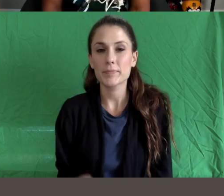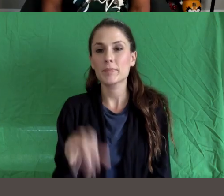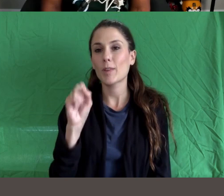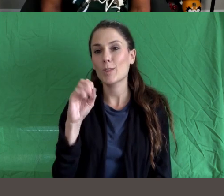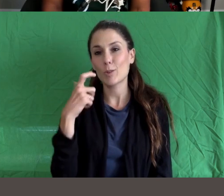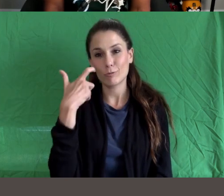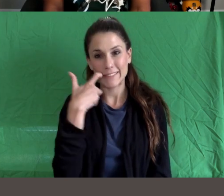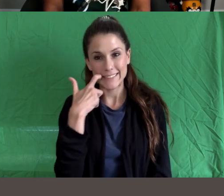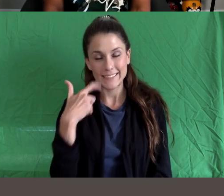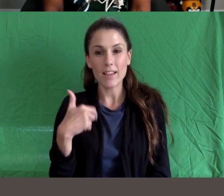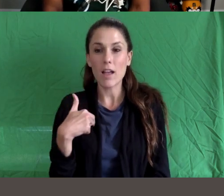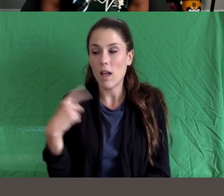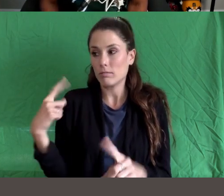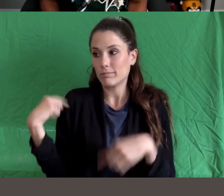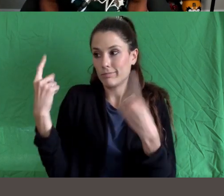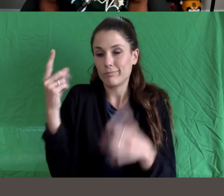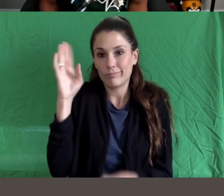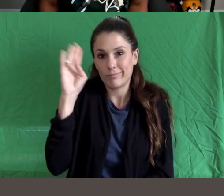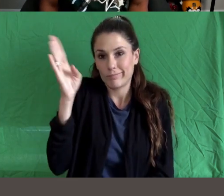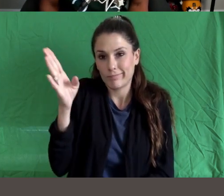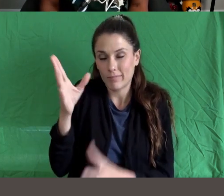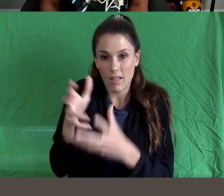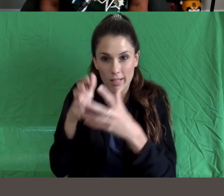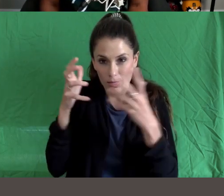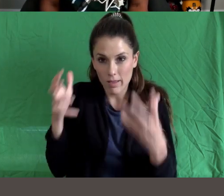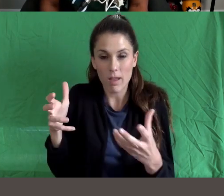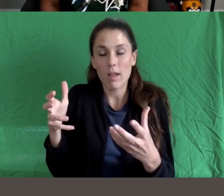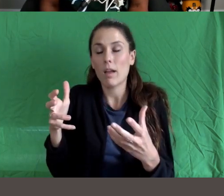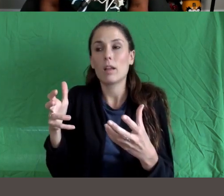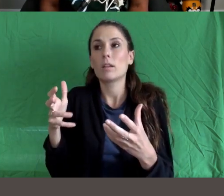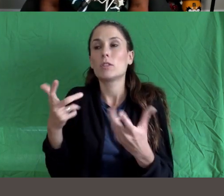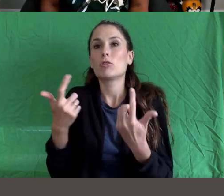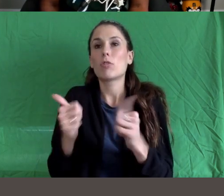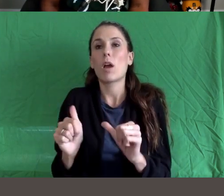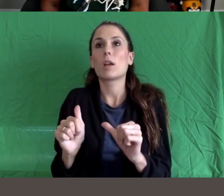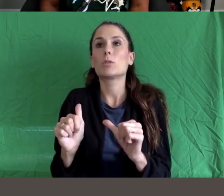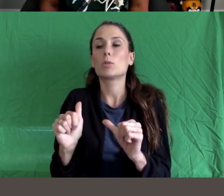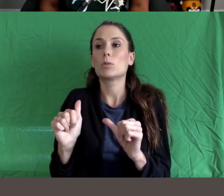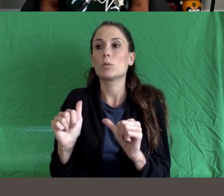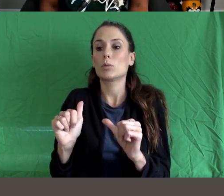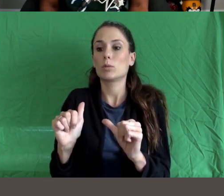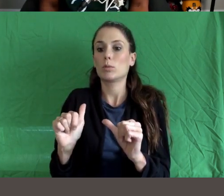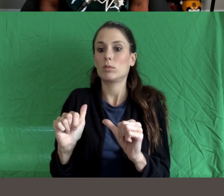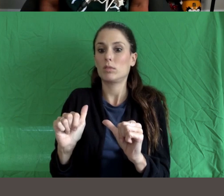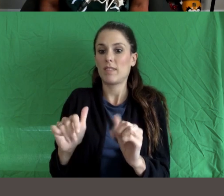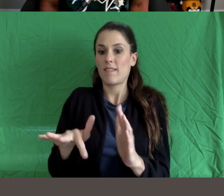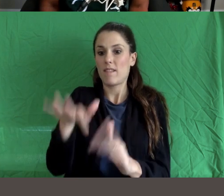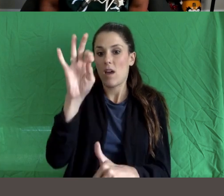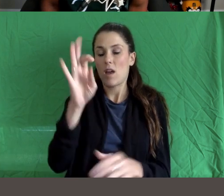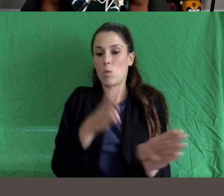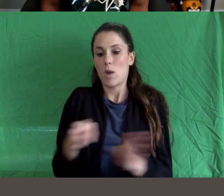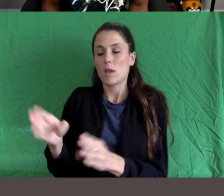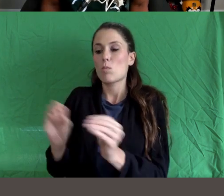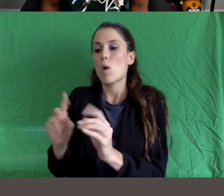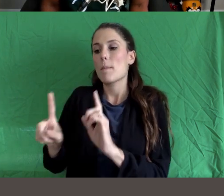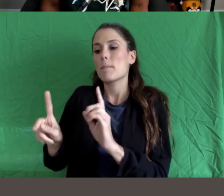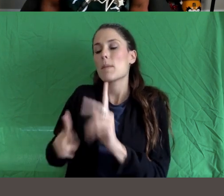So recently, I've been presenting a lot in trying to identify ways that more people from